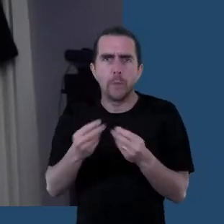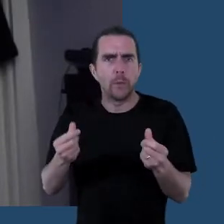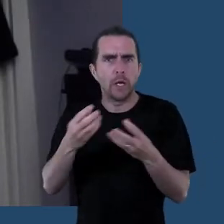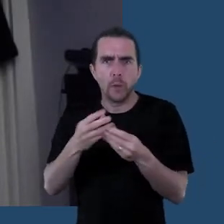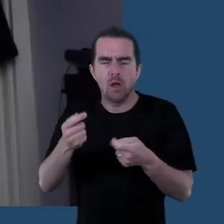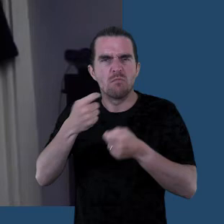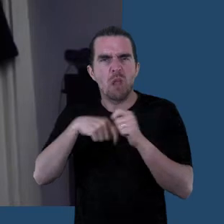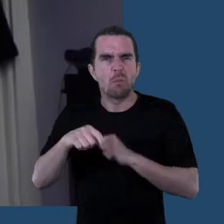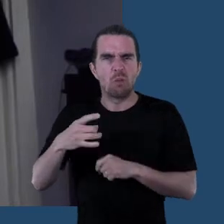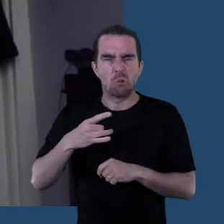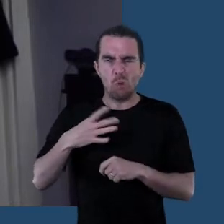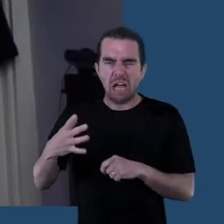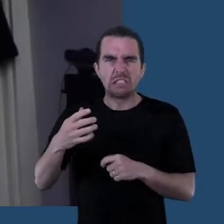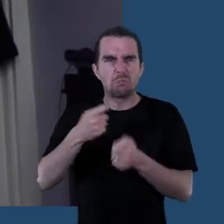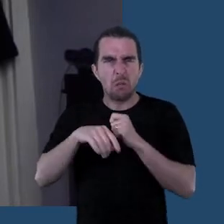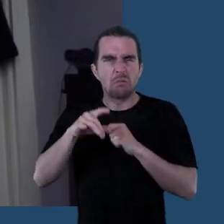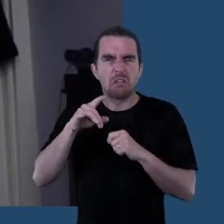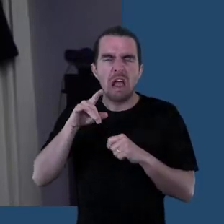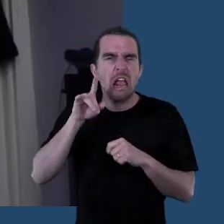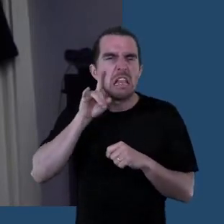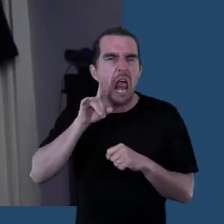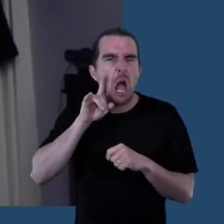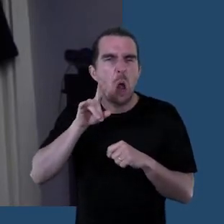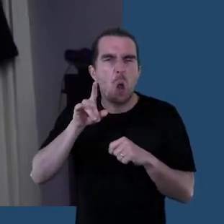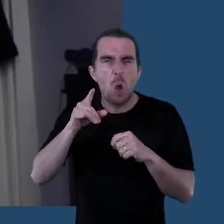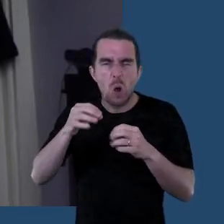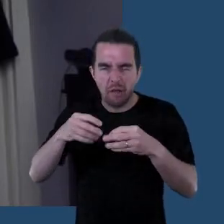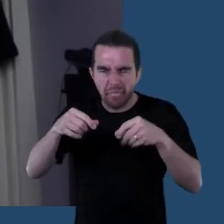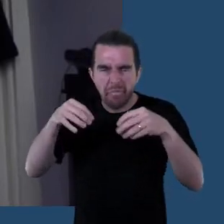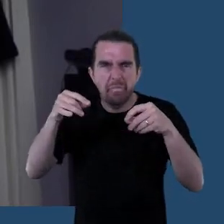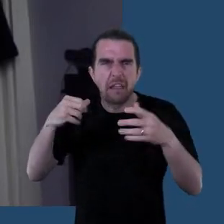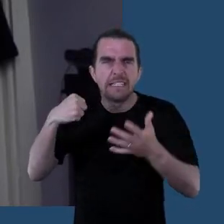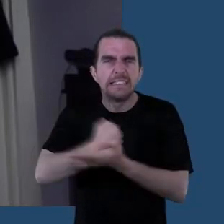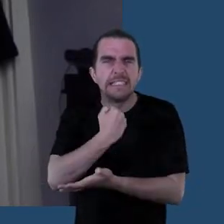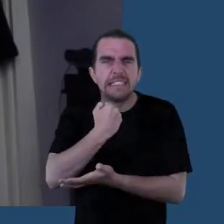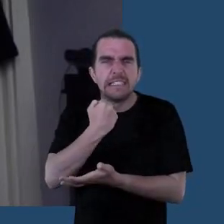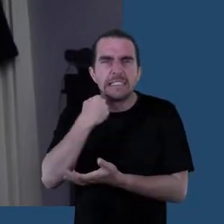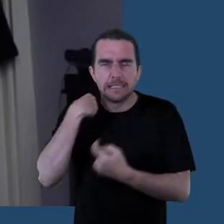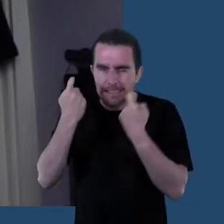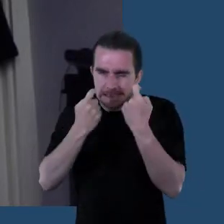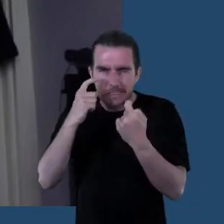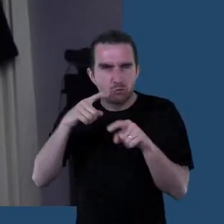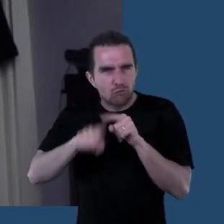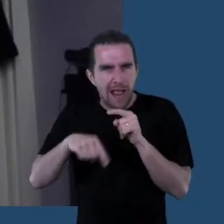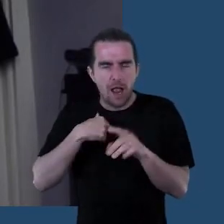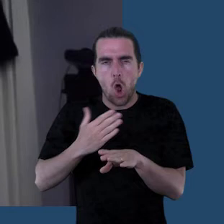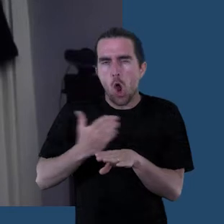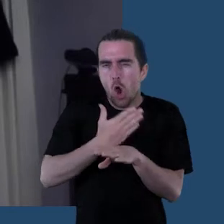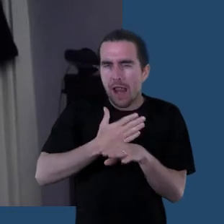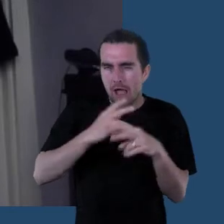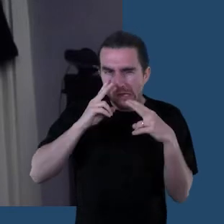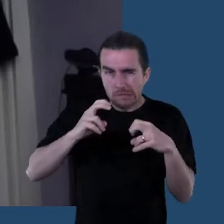they'd go to a white or yellow powder. No one really knew why. And so, one of the early bits of research that I did